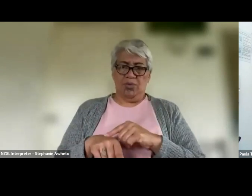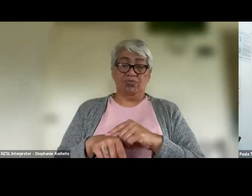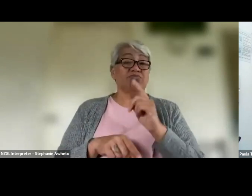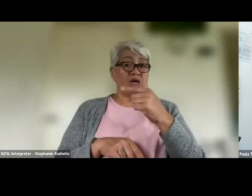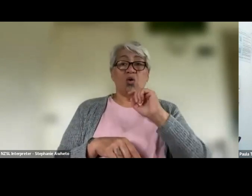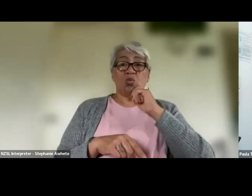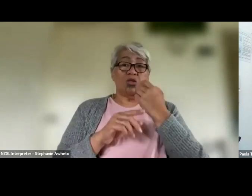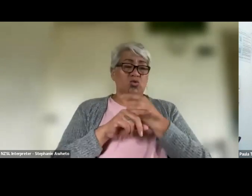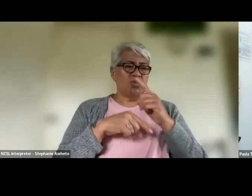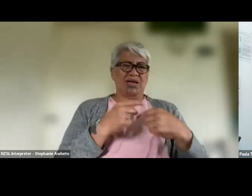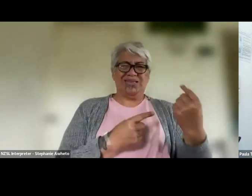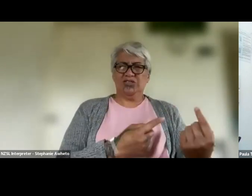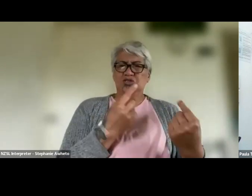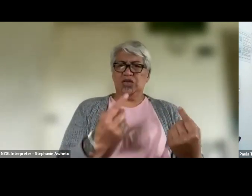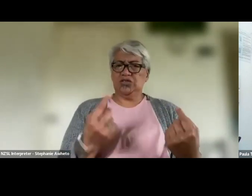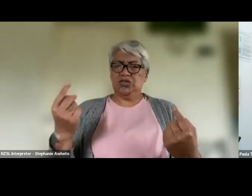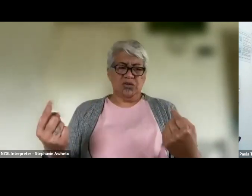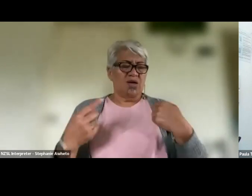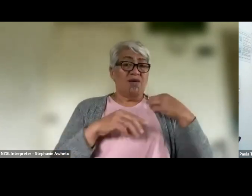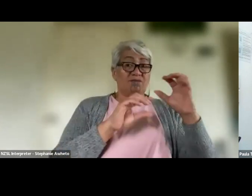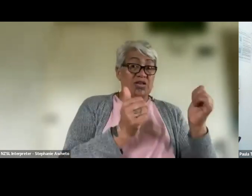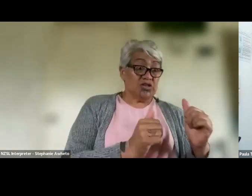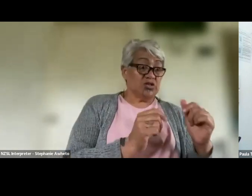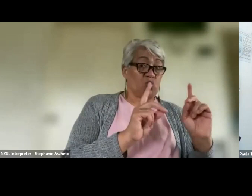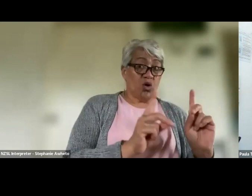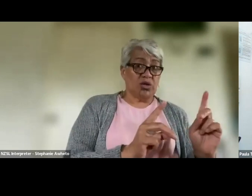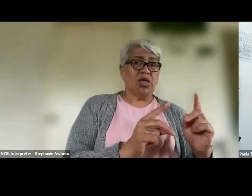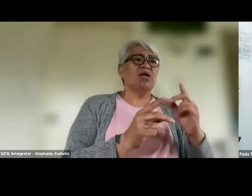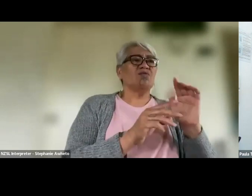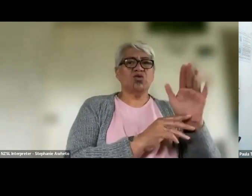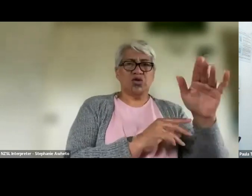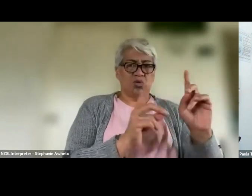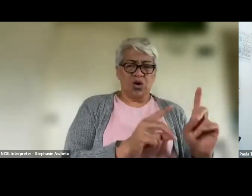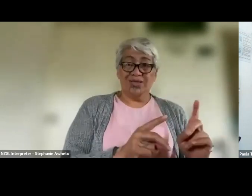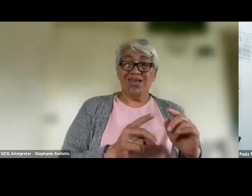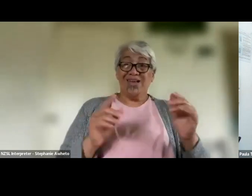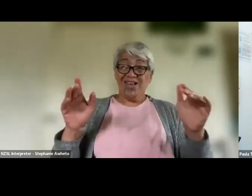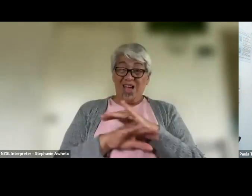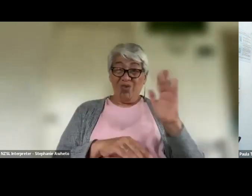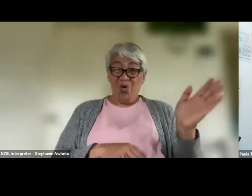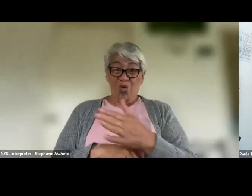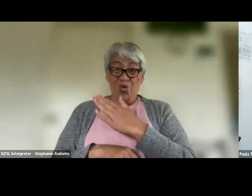what we’ve done and what we planned to do. I can’t cover everything in this short space of time,